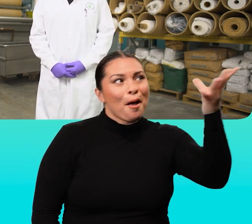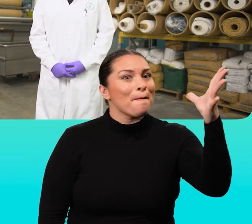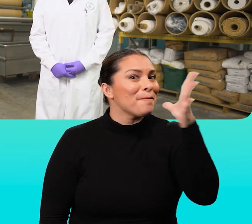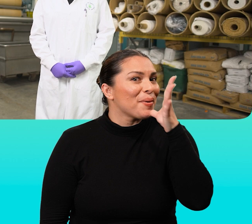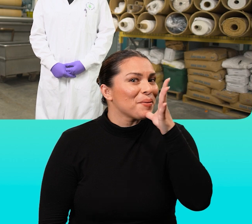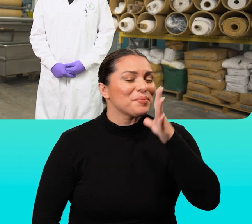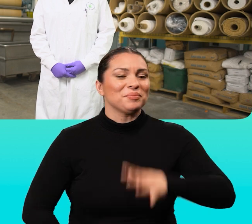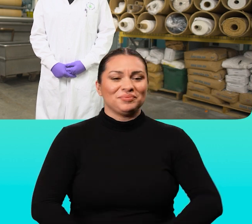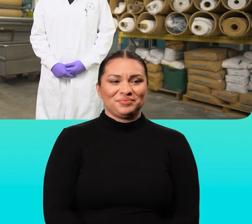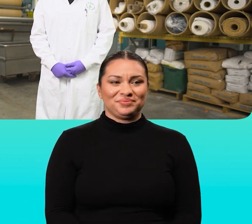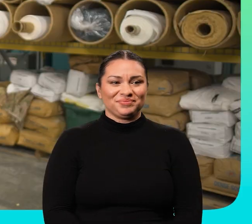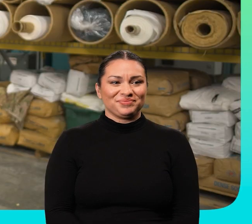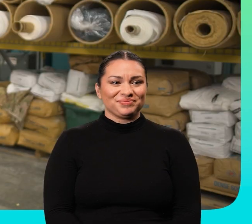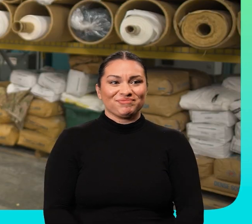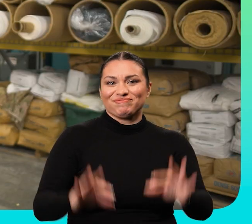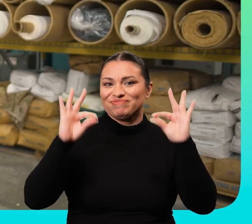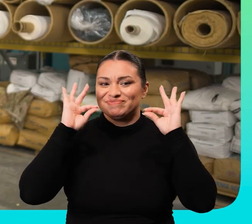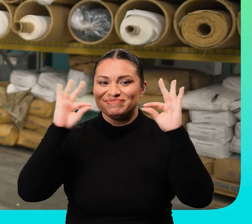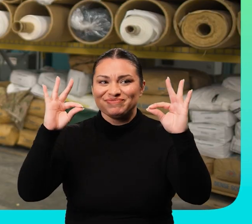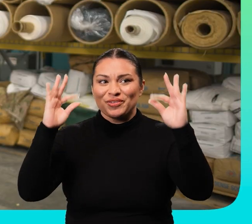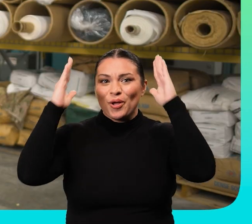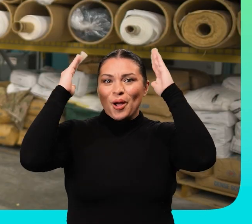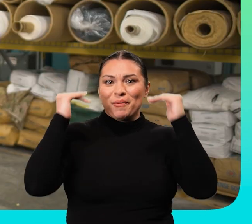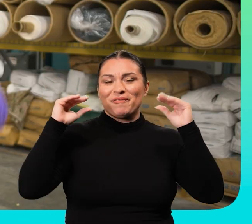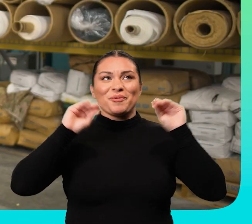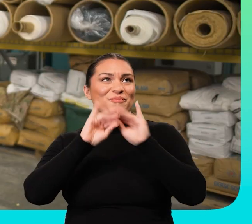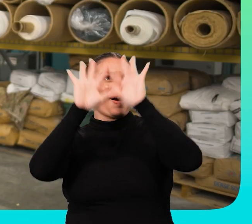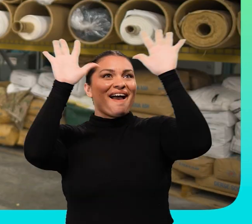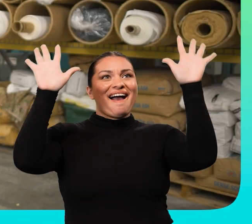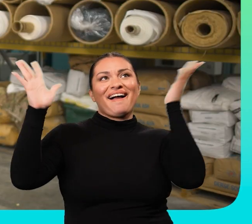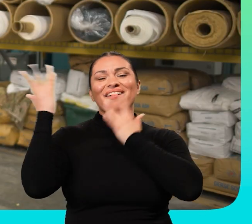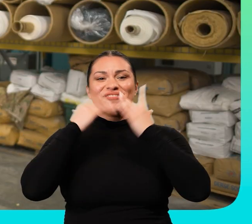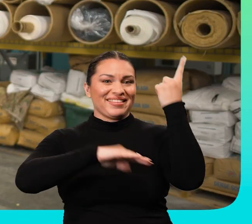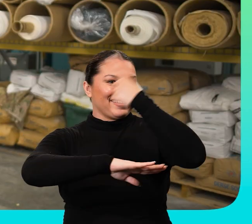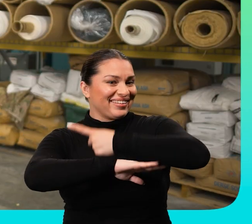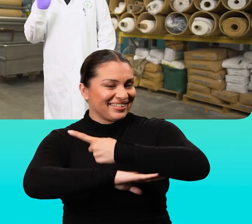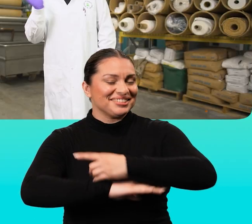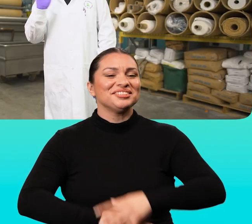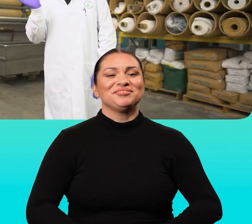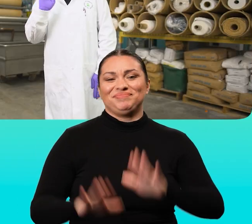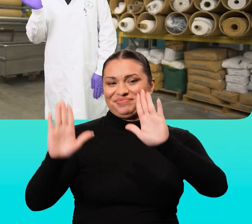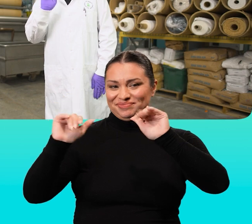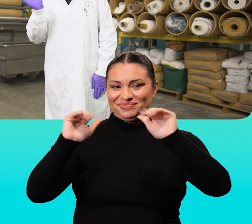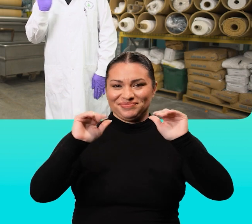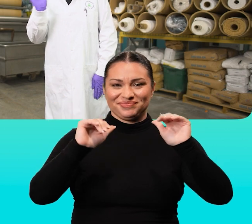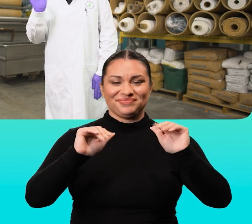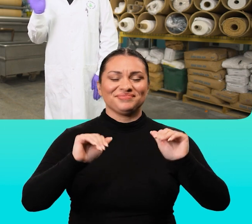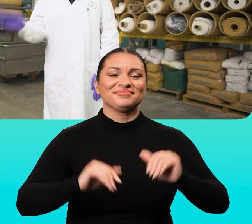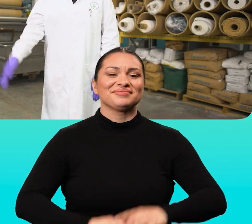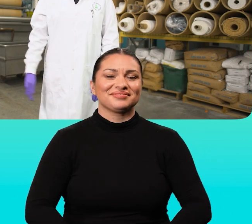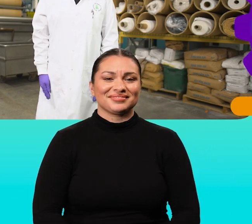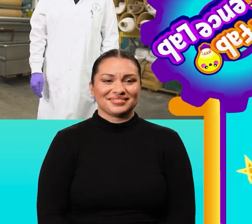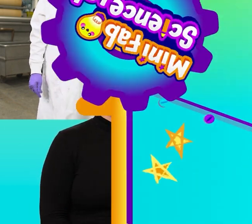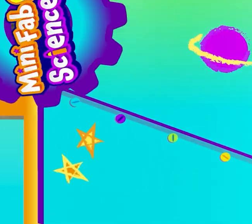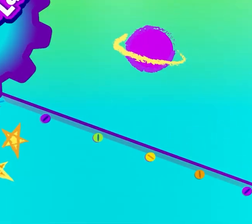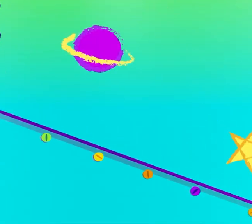I can't wait to tell my mom all about it. Fantastic. I hope you have a colorful day, girls. Bye, Dr. Williams.